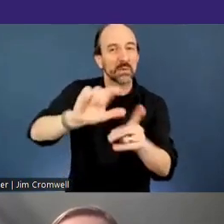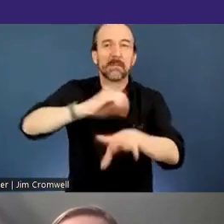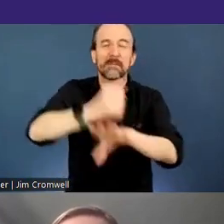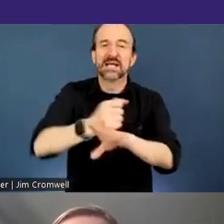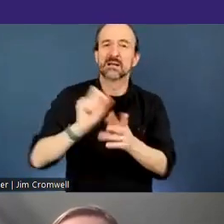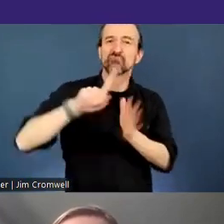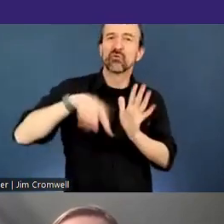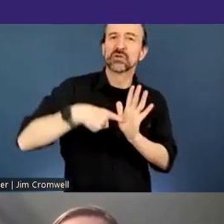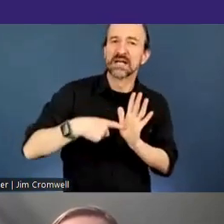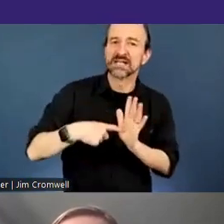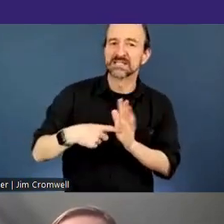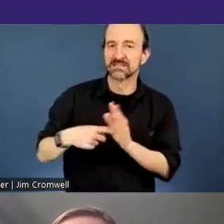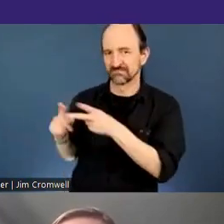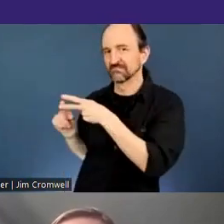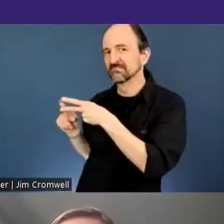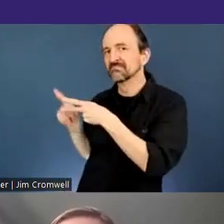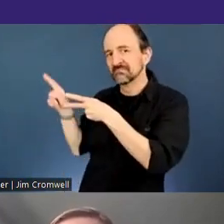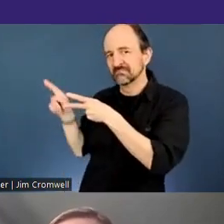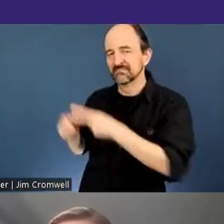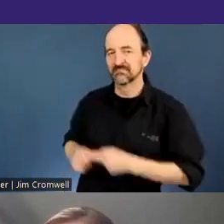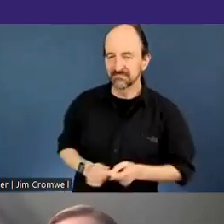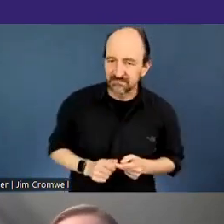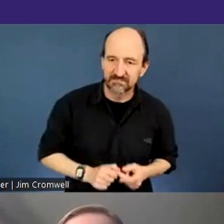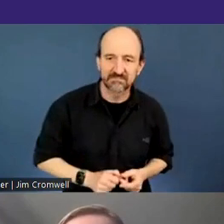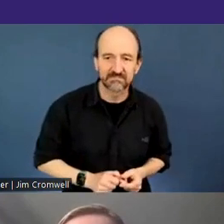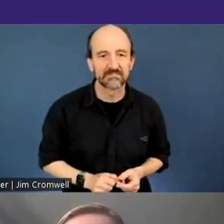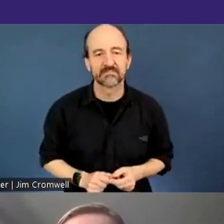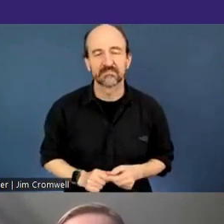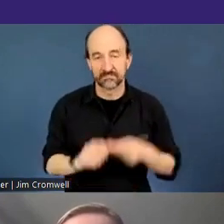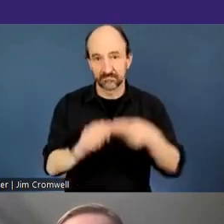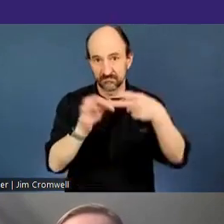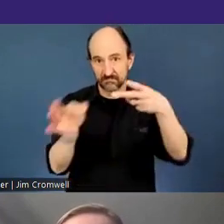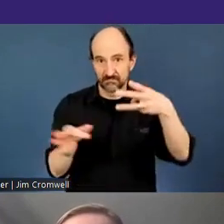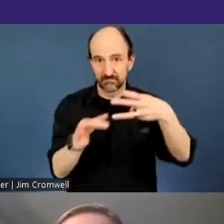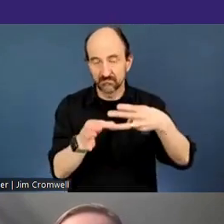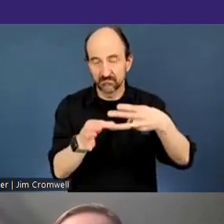a set of activities for that. Third, we want to ensure that